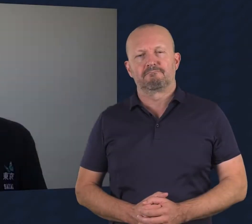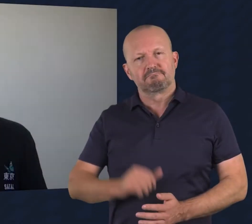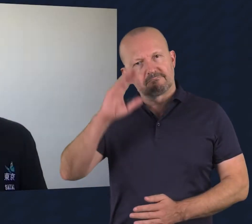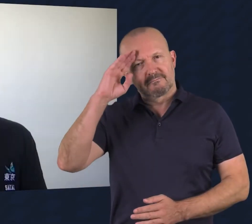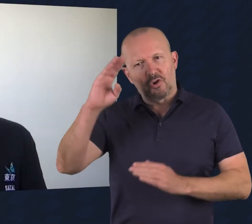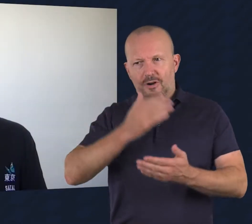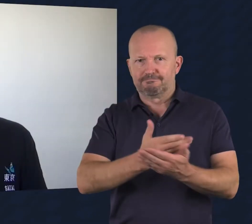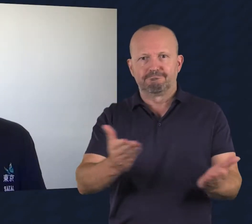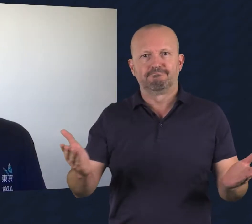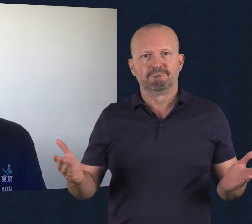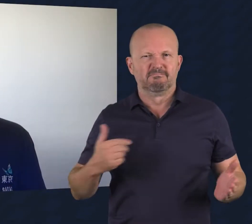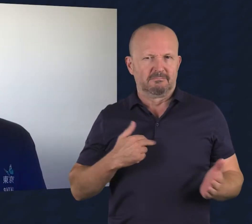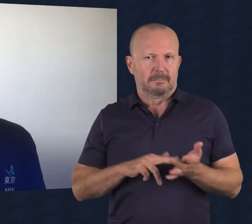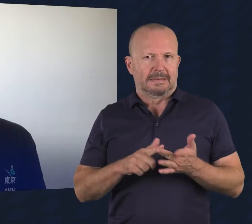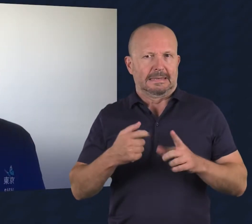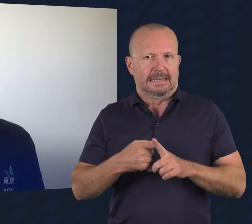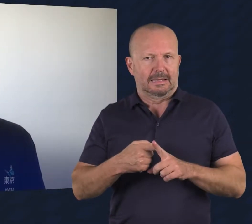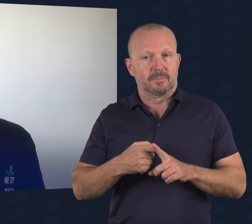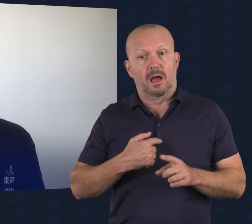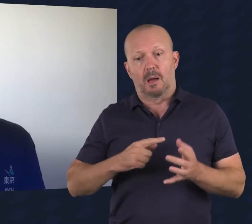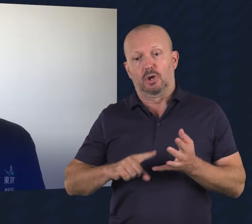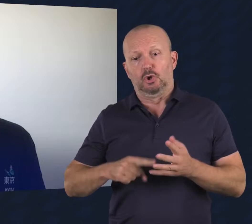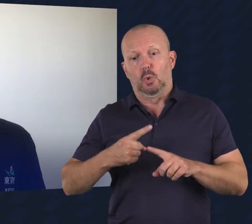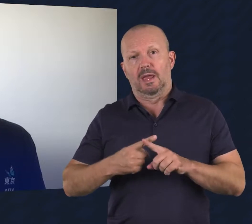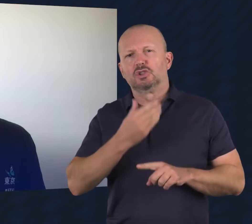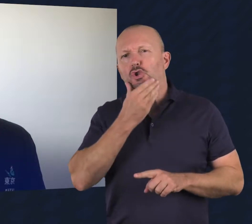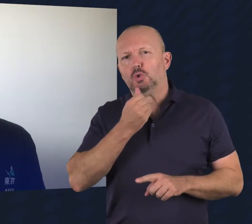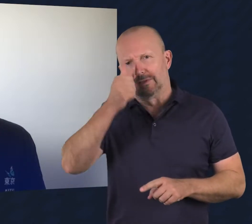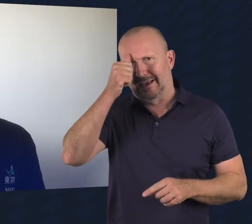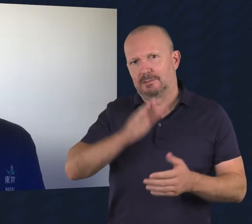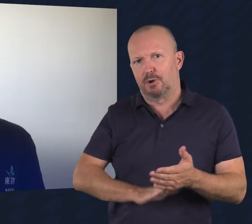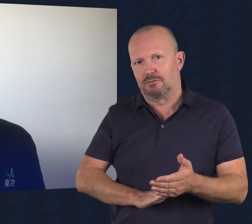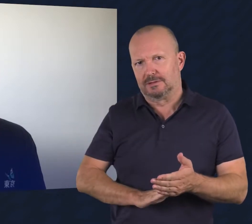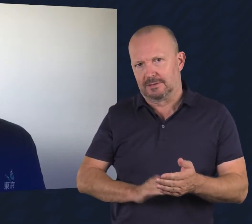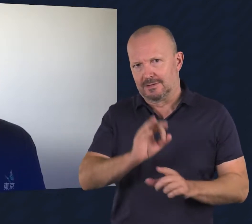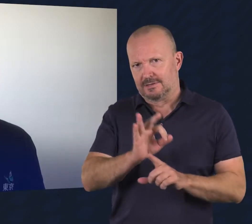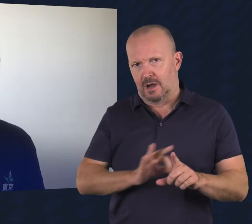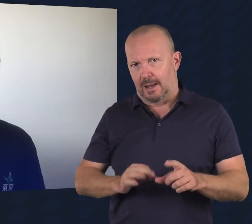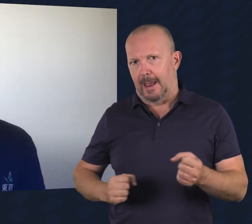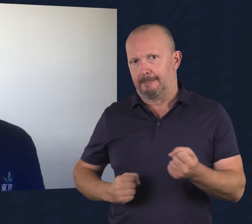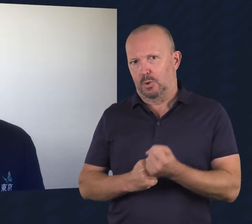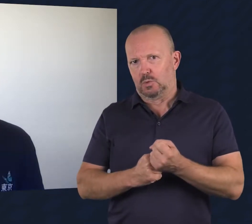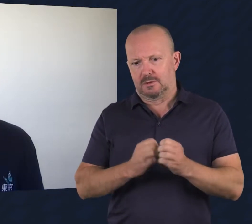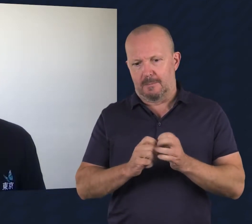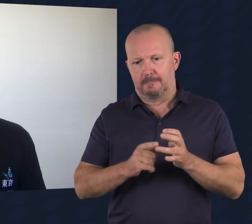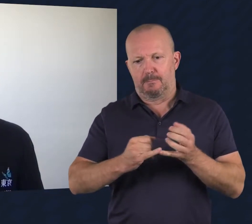Kia ora koutou. Ko Nick ahau. I'm UX Designer at Boost. And I'm honoured to have been part of the creation of Digital Pasifik.